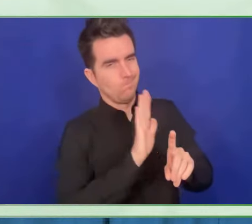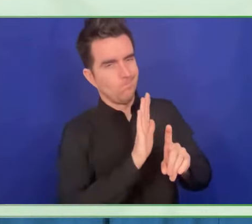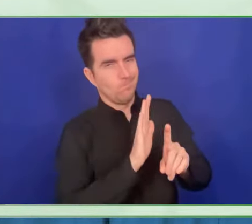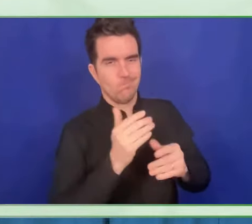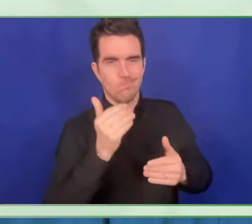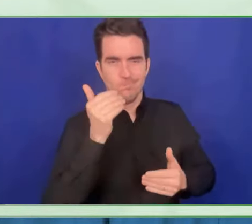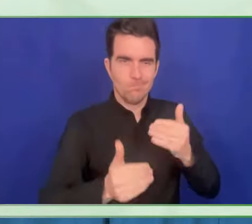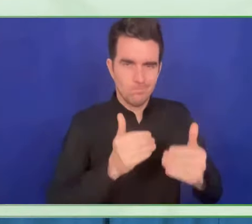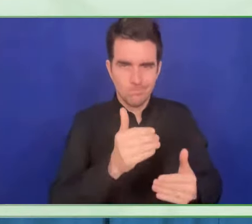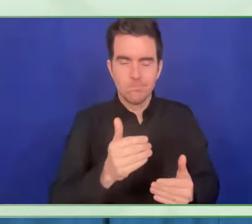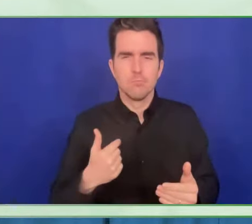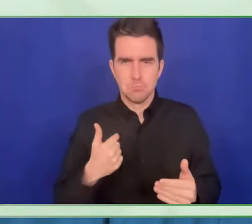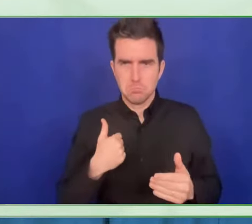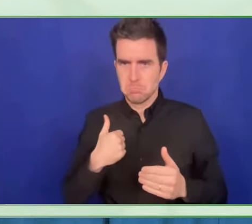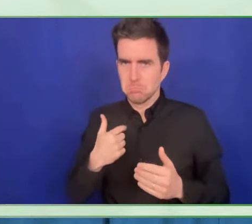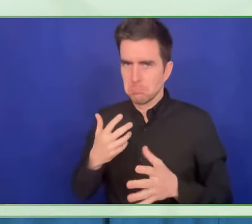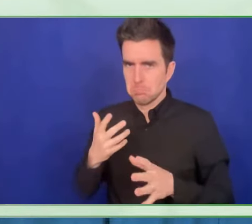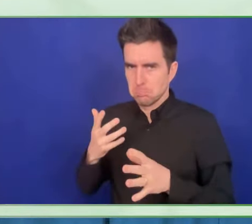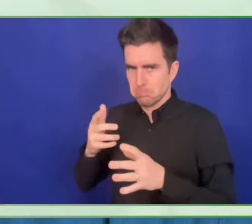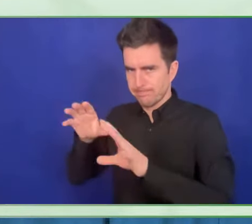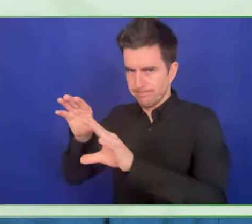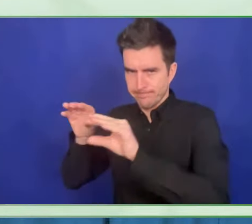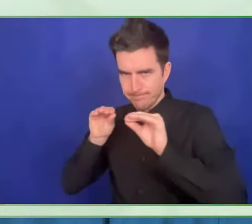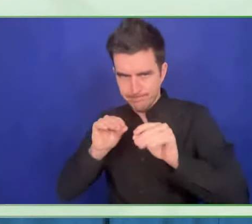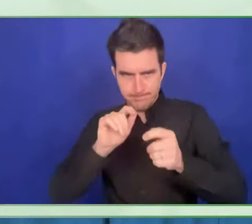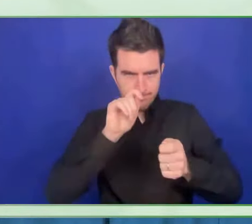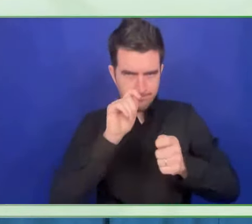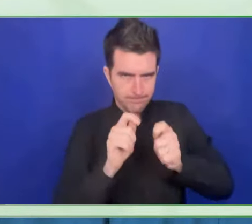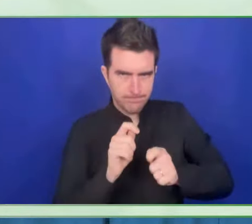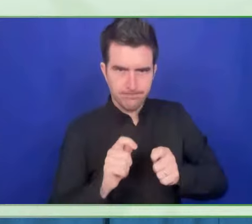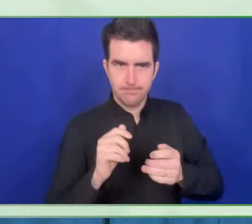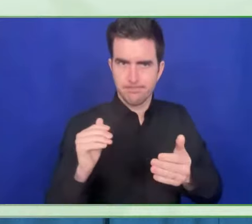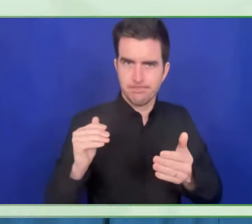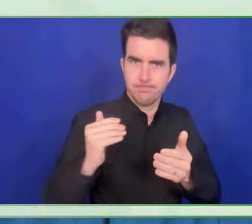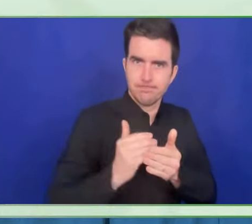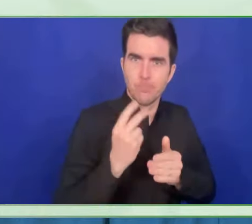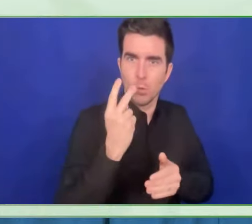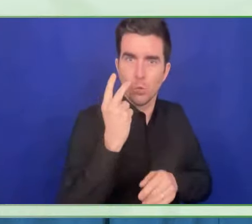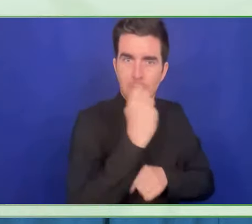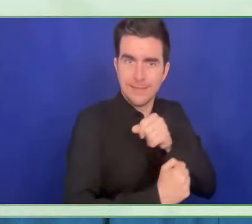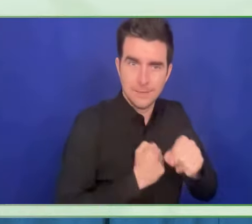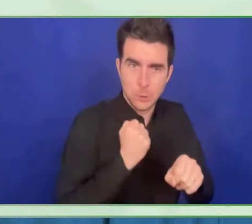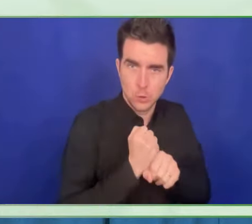And second, I will focus on one of the initiatives of the strategy